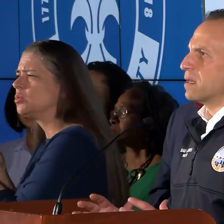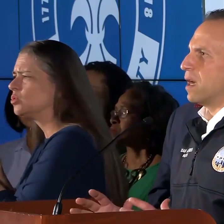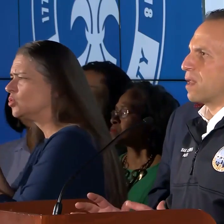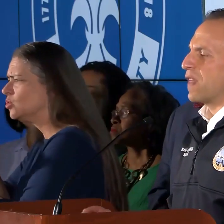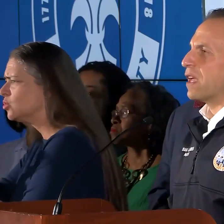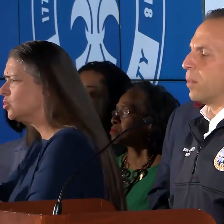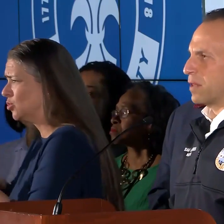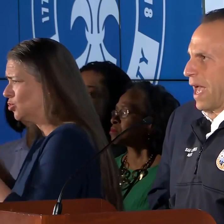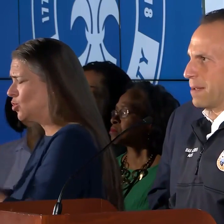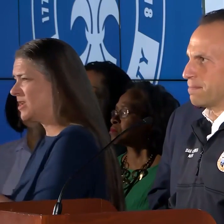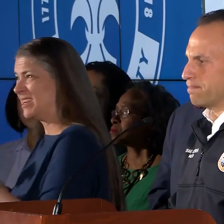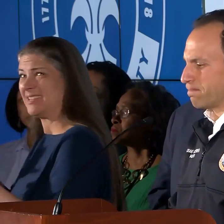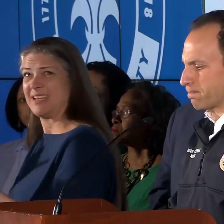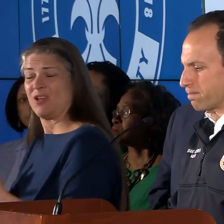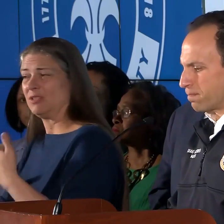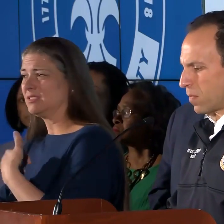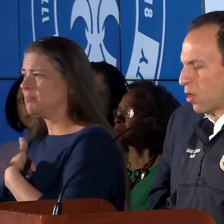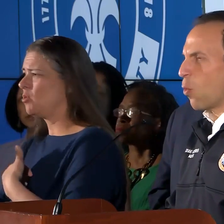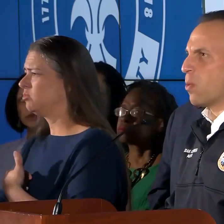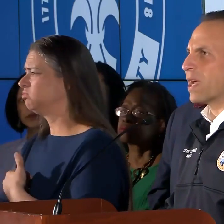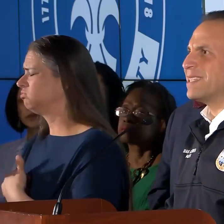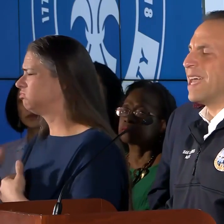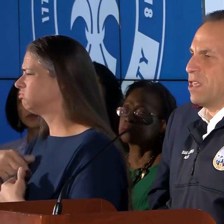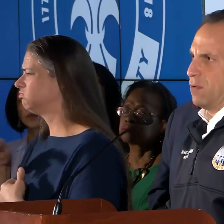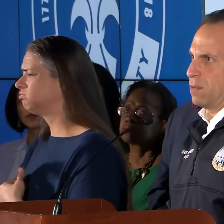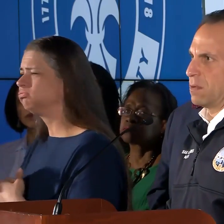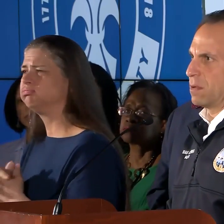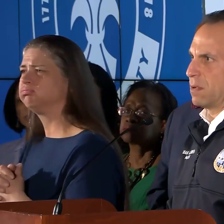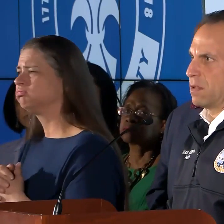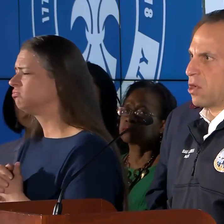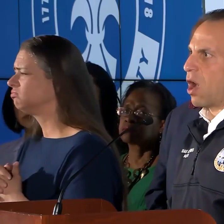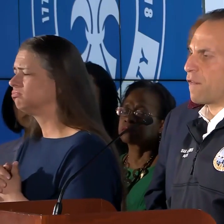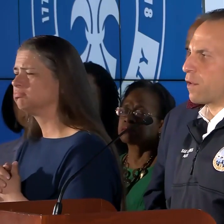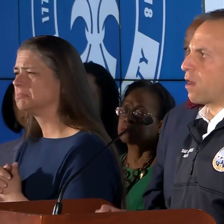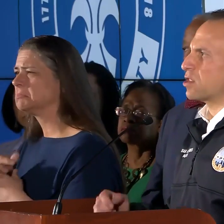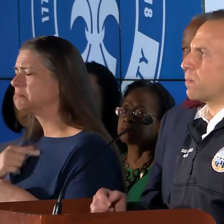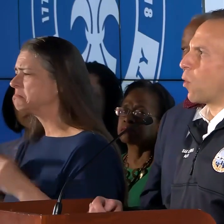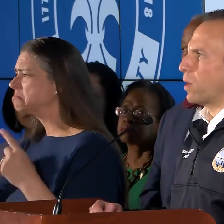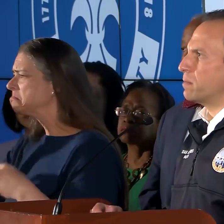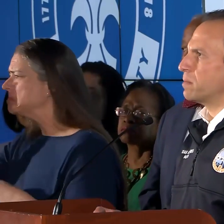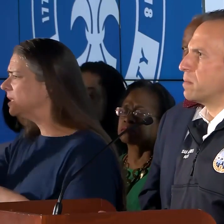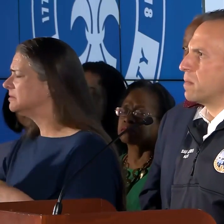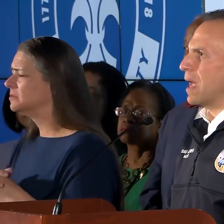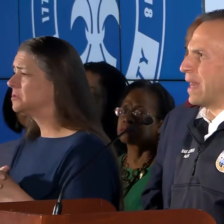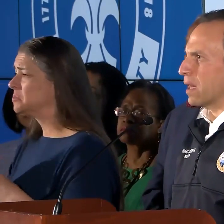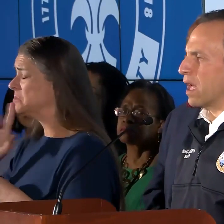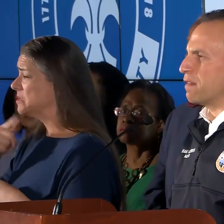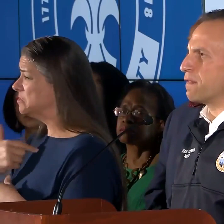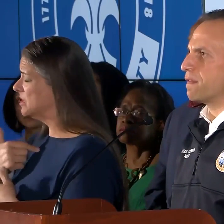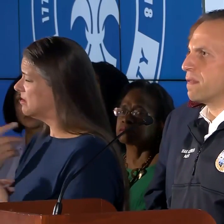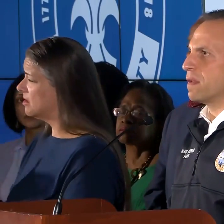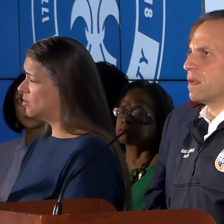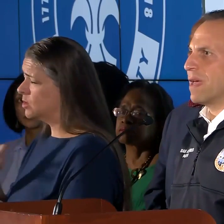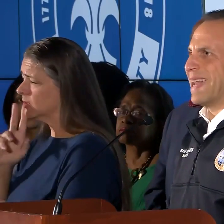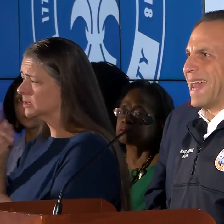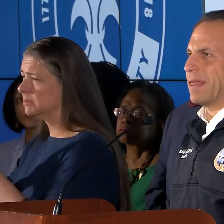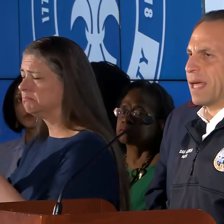unthinkable day, we will continue to offer our support and love and anything